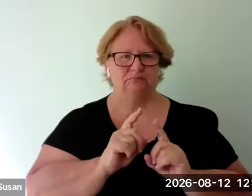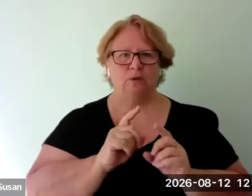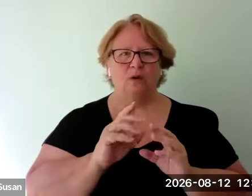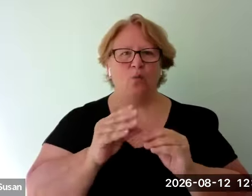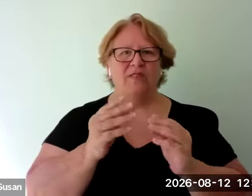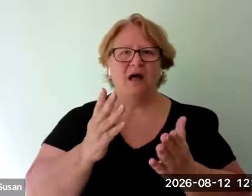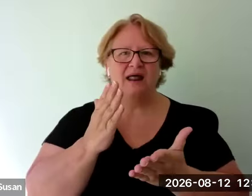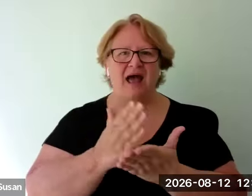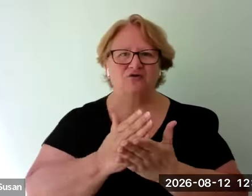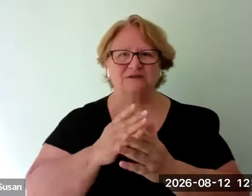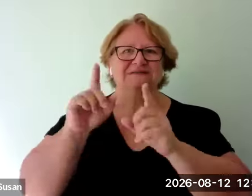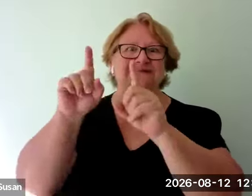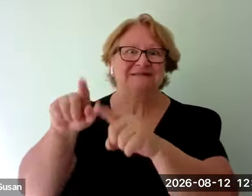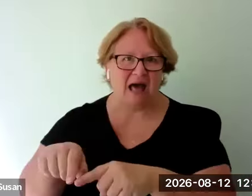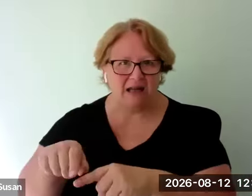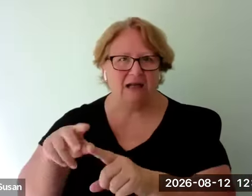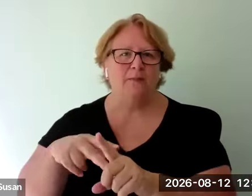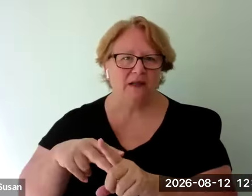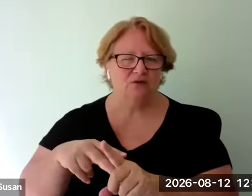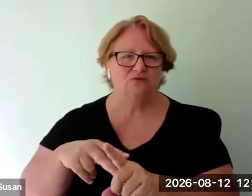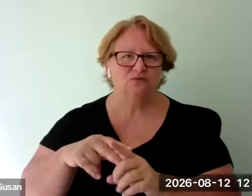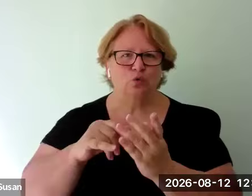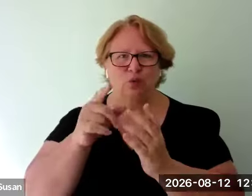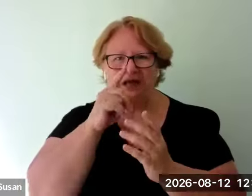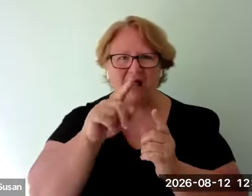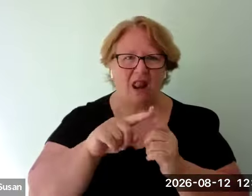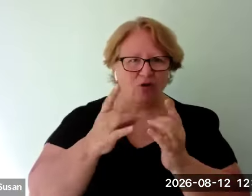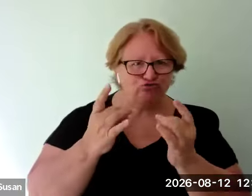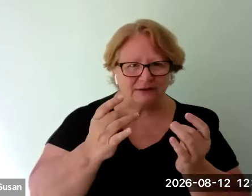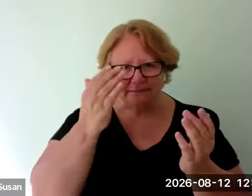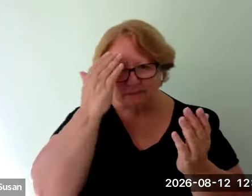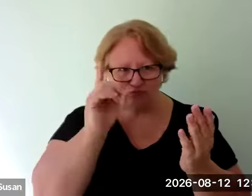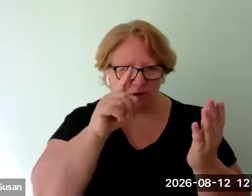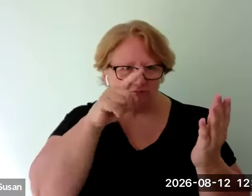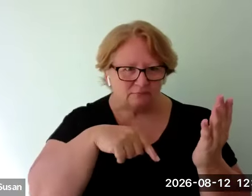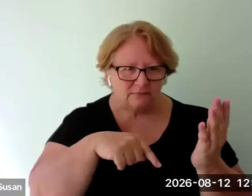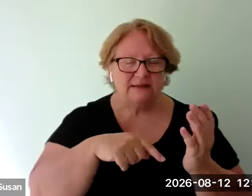form preview. So that allows you to have a look through the